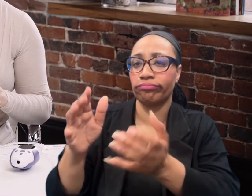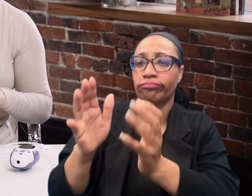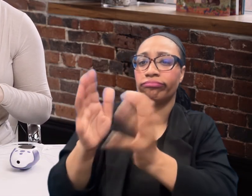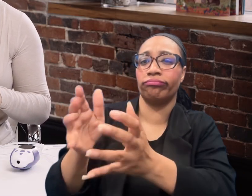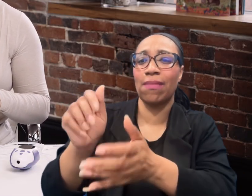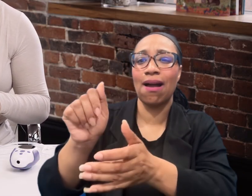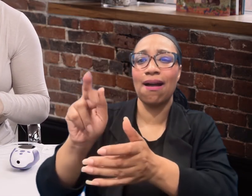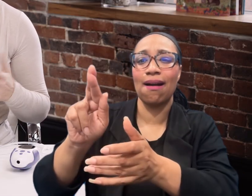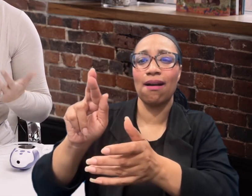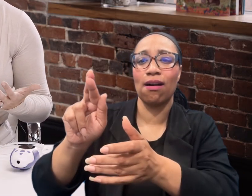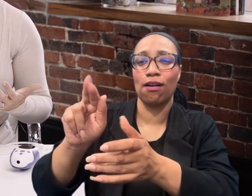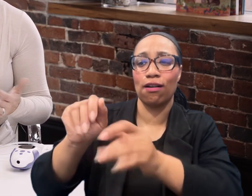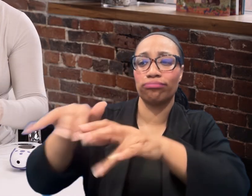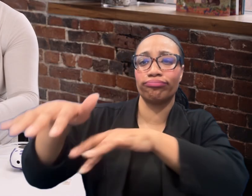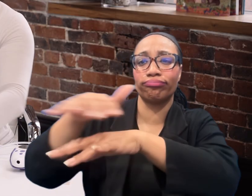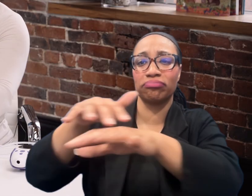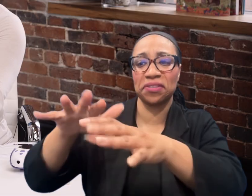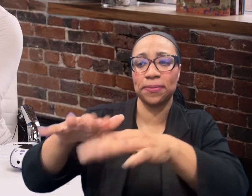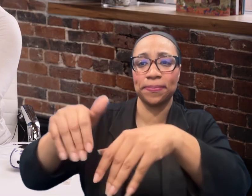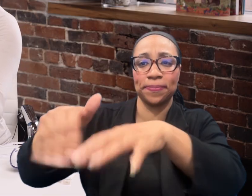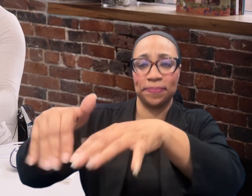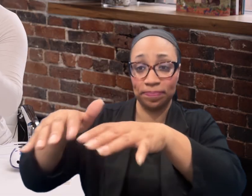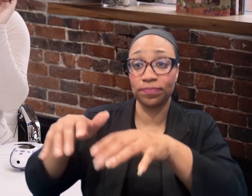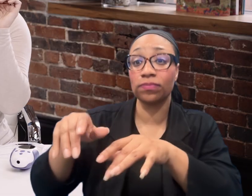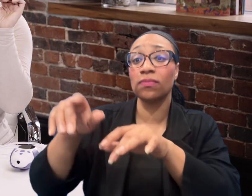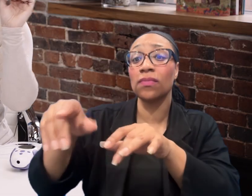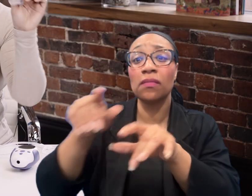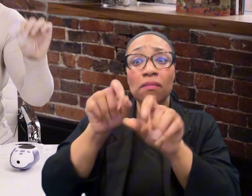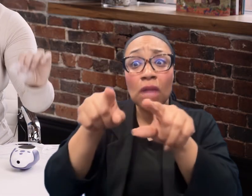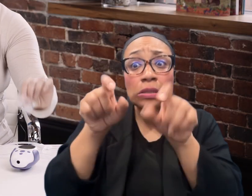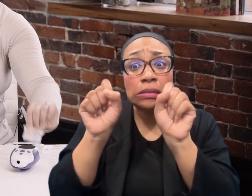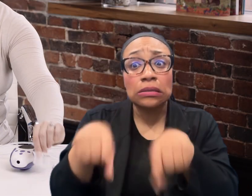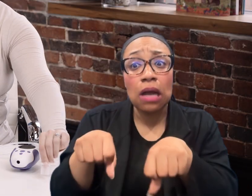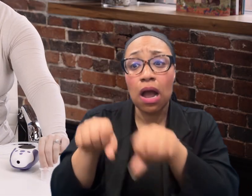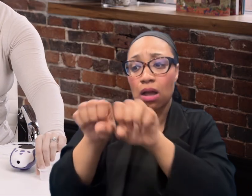different steps. The first thing, if you don't use your inserts, you also don't have to worry about